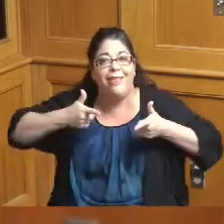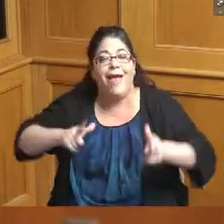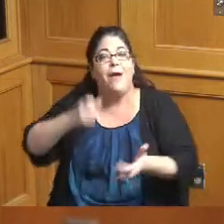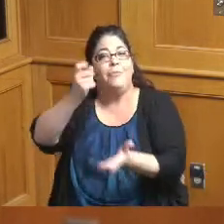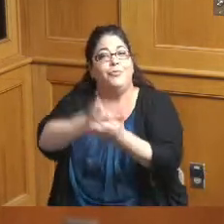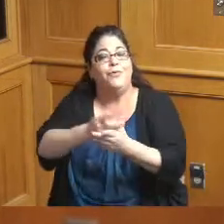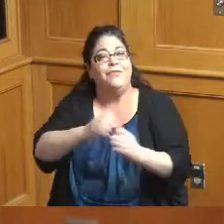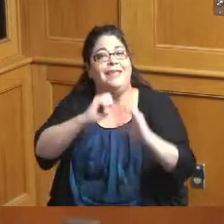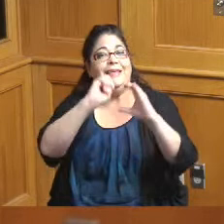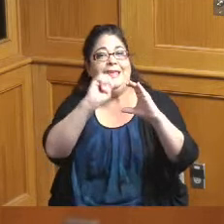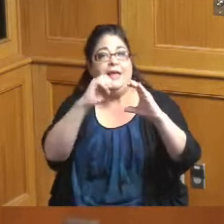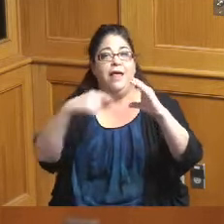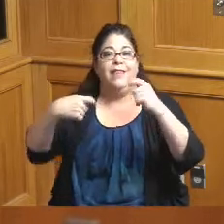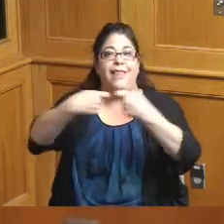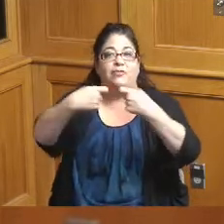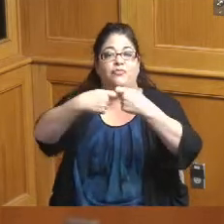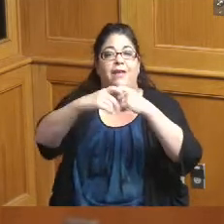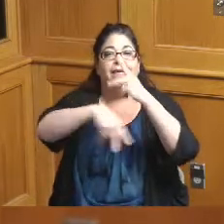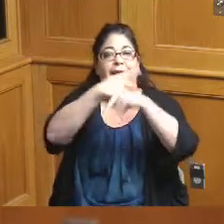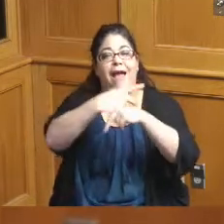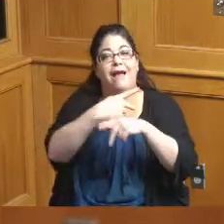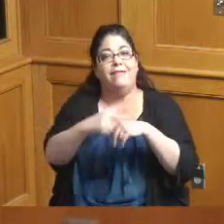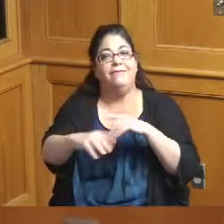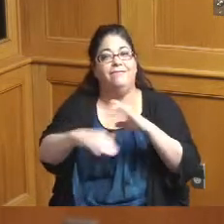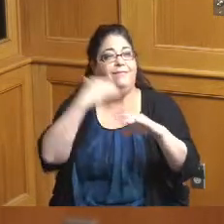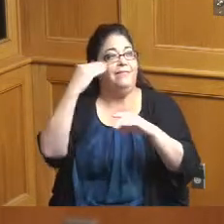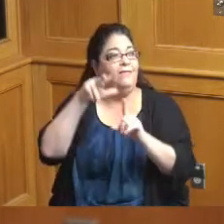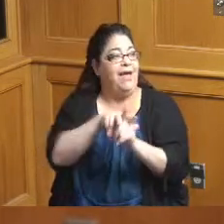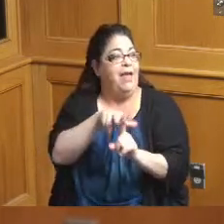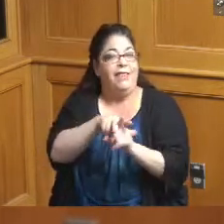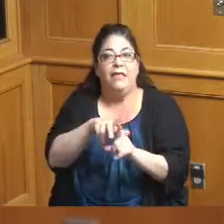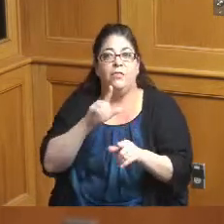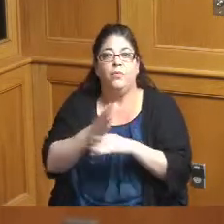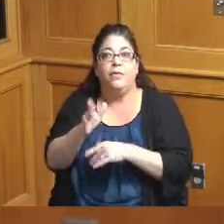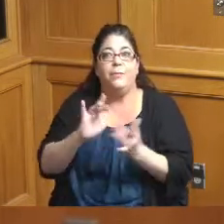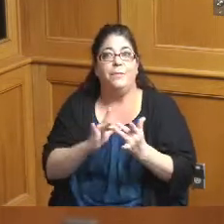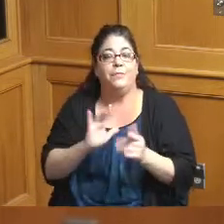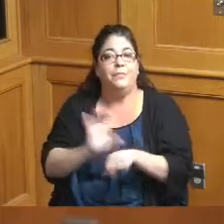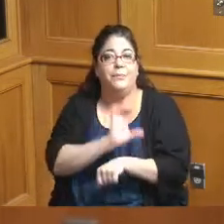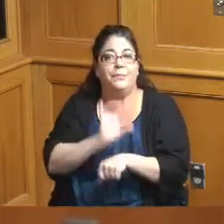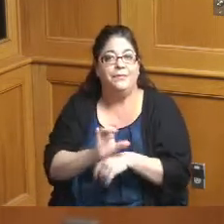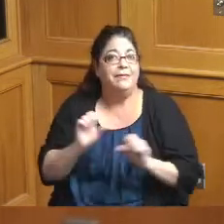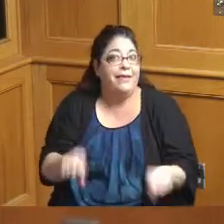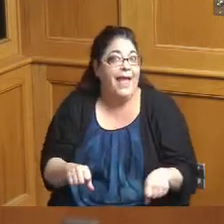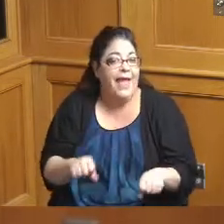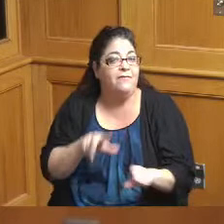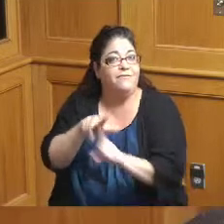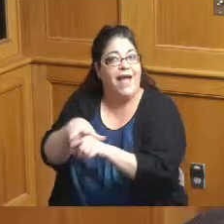case types so it's much easier for people to file with the court okay very good and another question